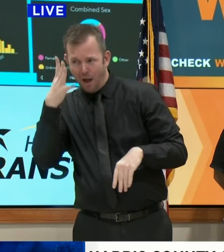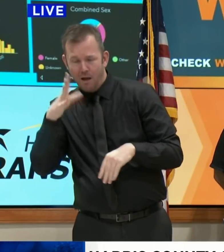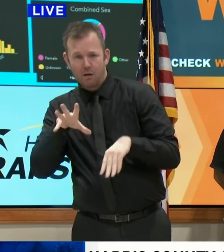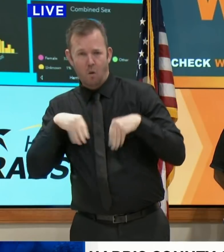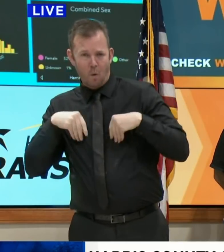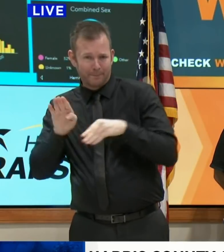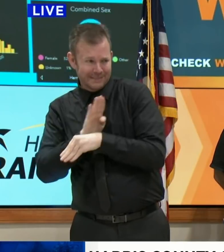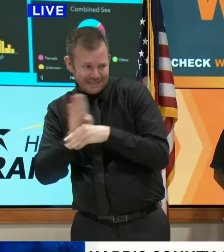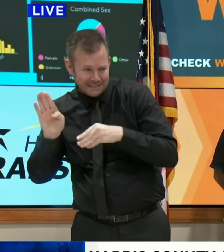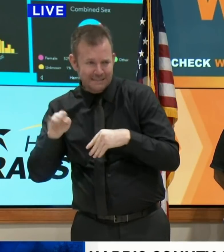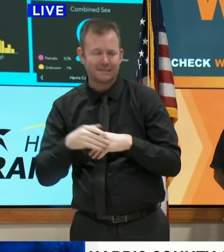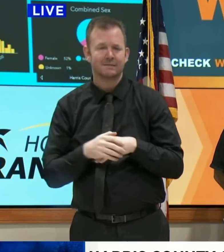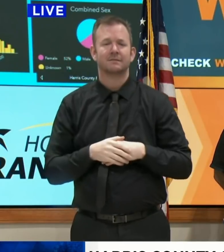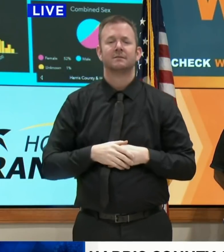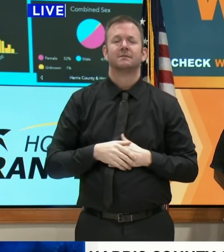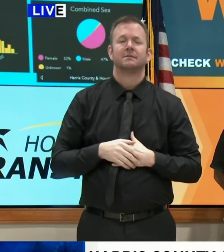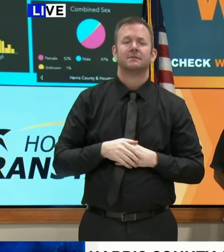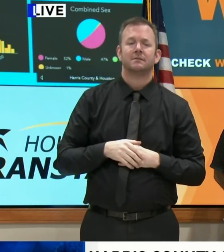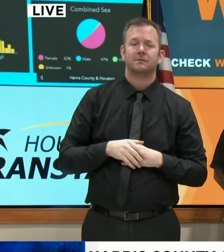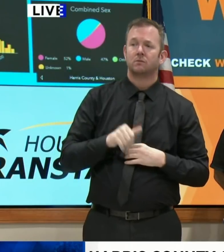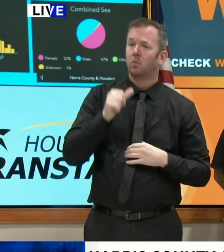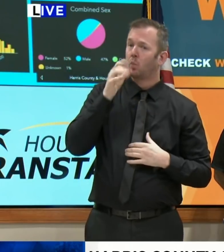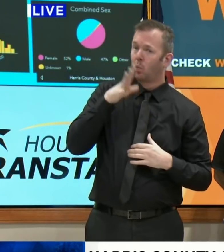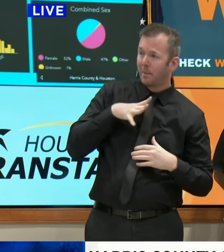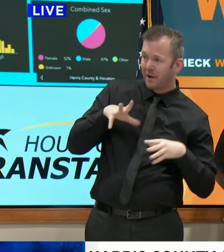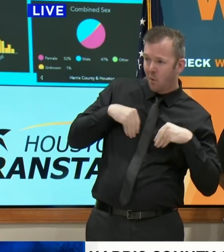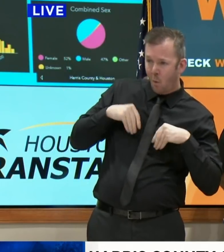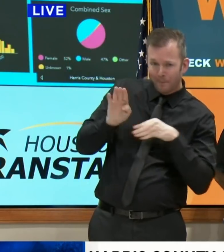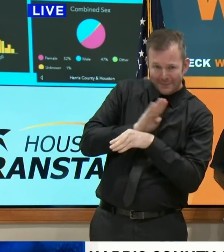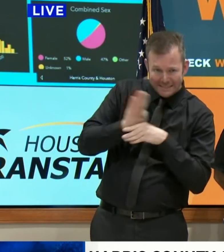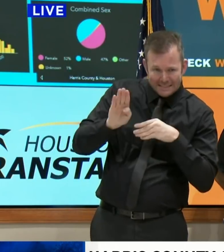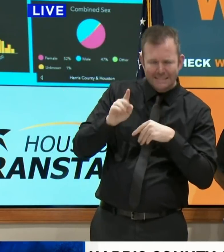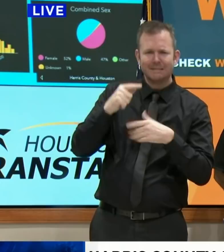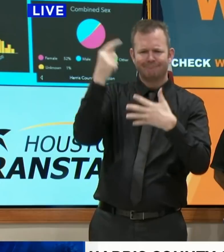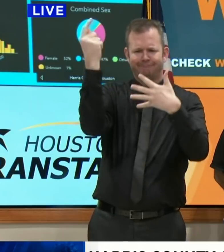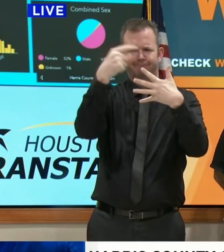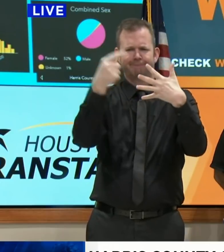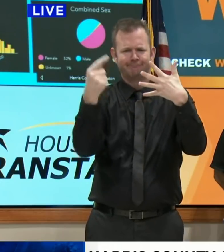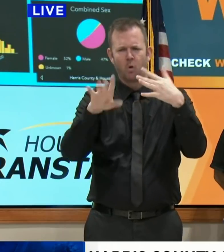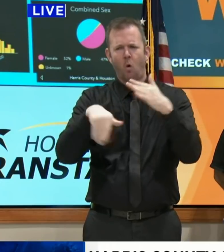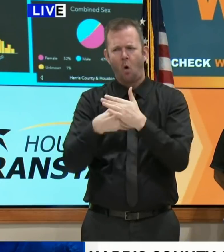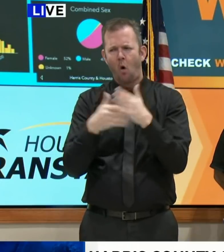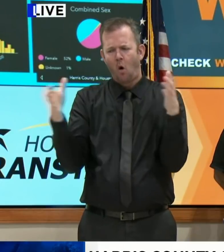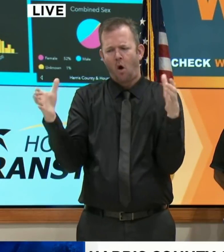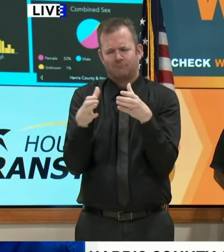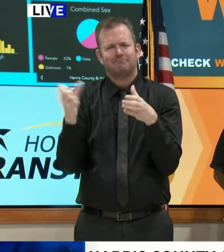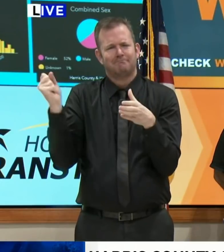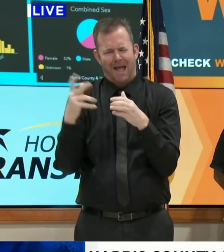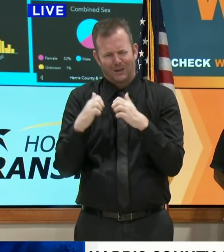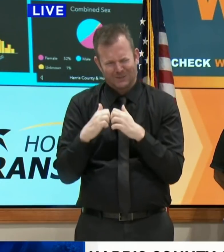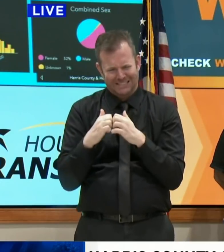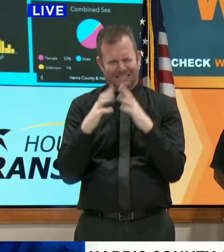on coming back through all throughout all set throughout all set there’s our economy including there’s our economy including small businesses minority owned small businesses minority owned businesses women-owned